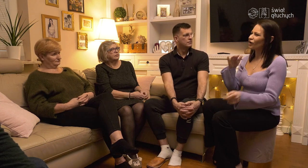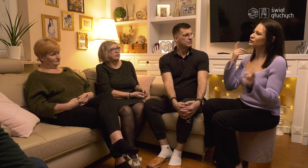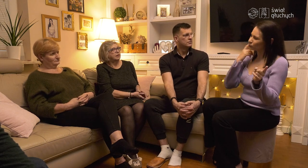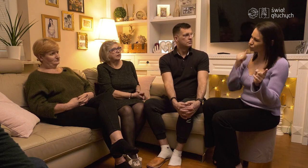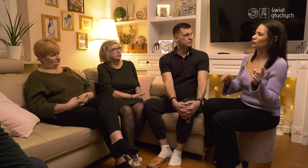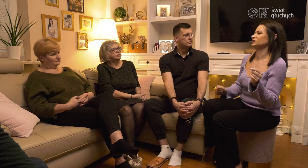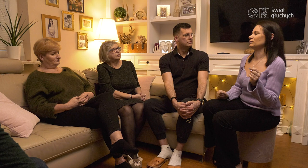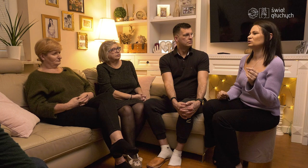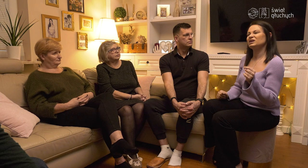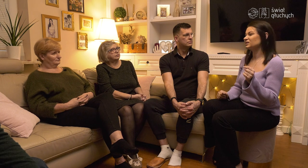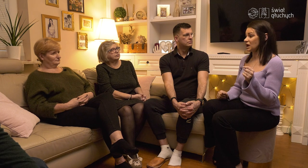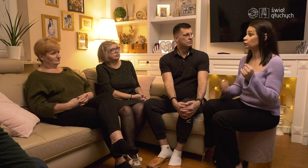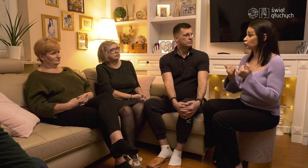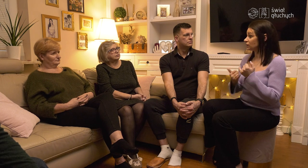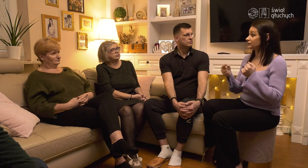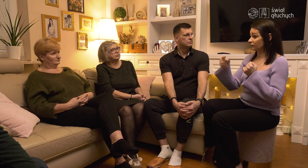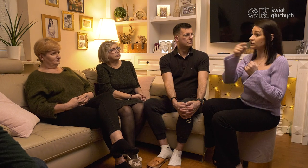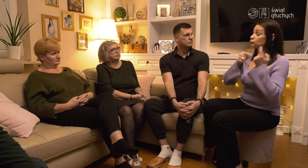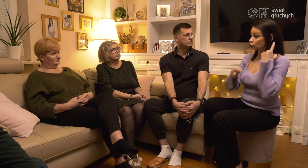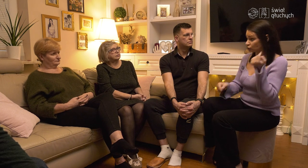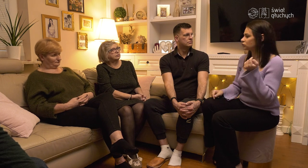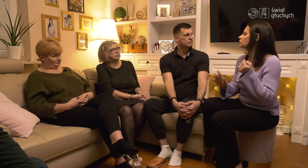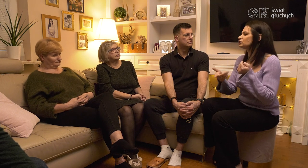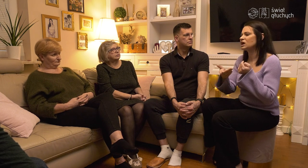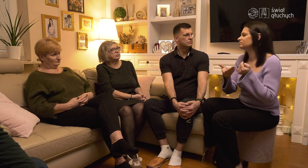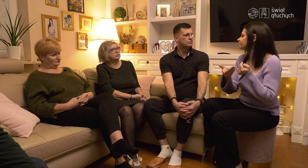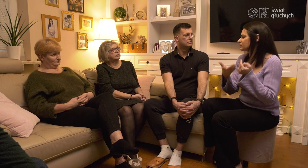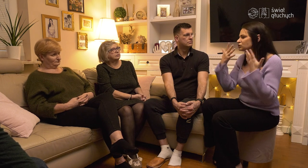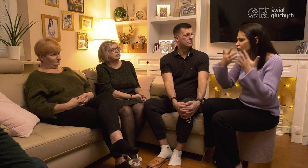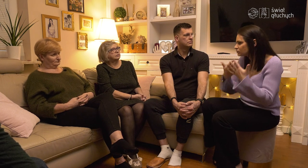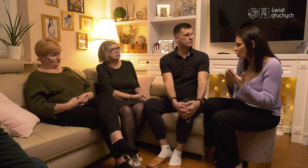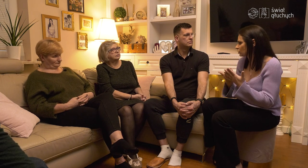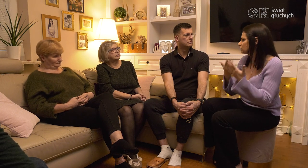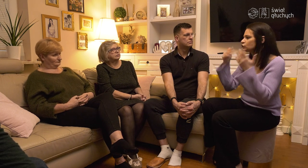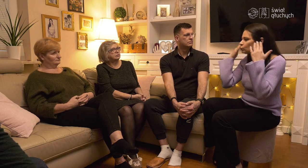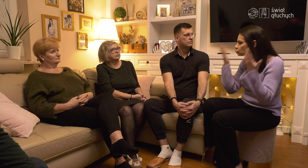I said I'd prefer him to be with hearing people, and she said that David will be retarded with hearing people,